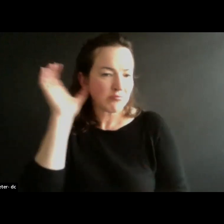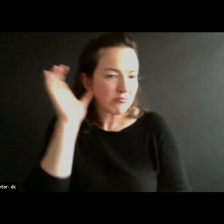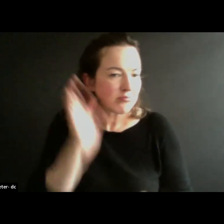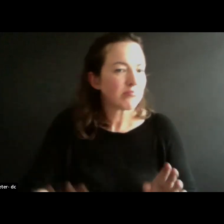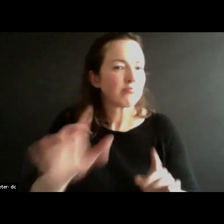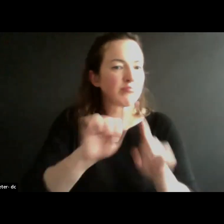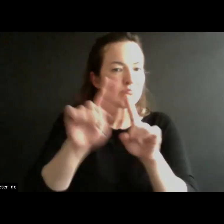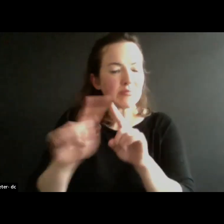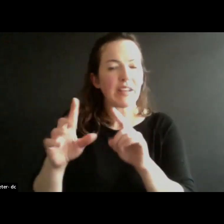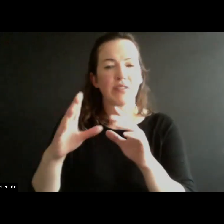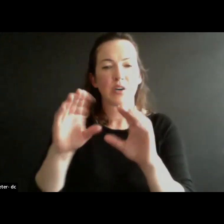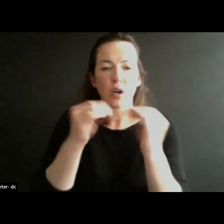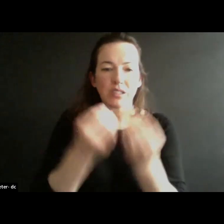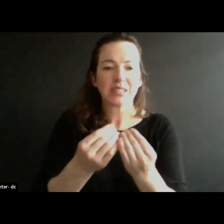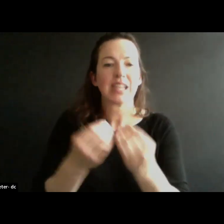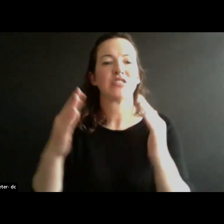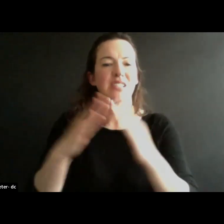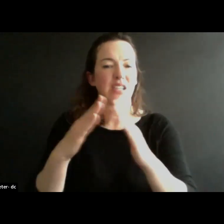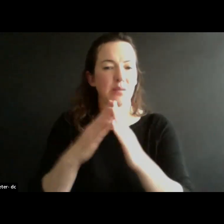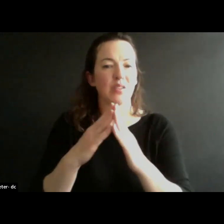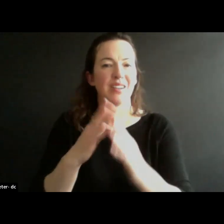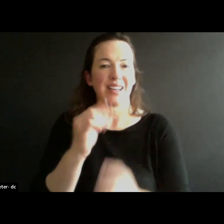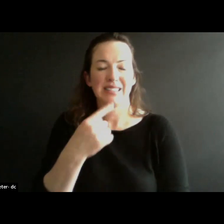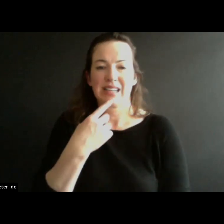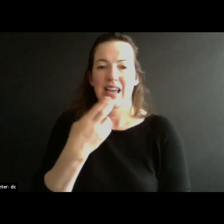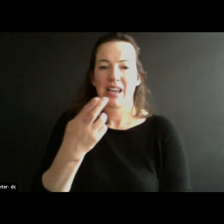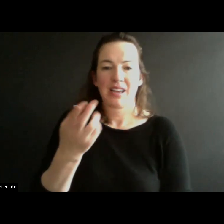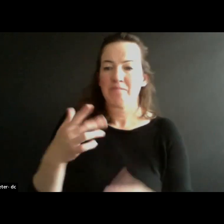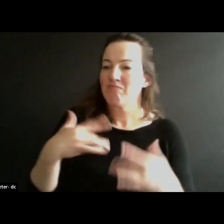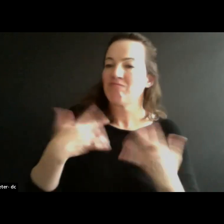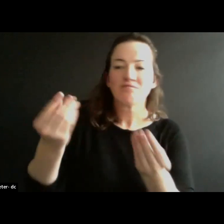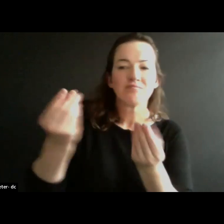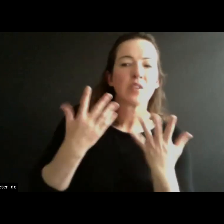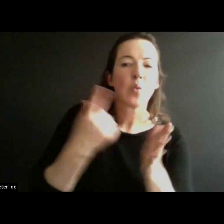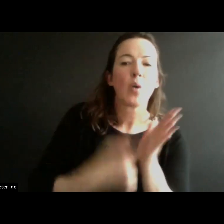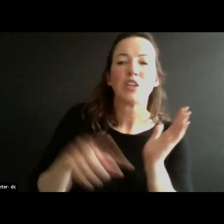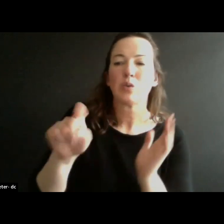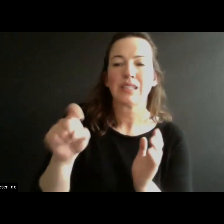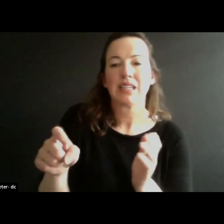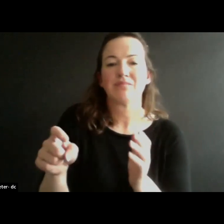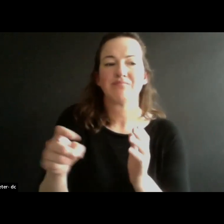and grantees and others to just say, What do you need? Kind of coming out of the pandemic,